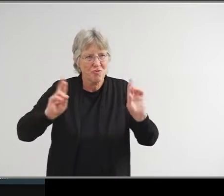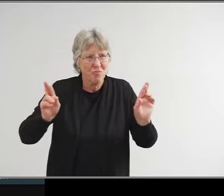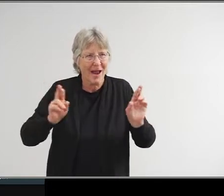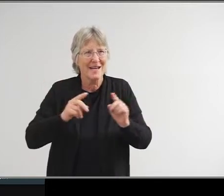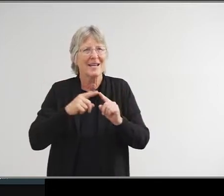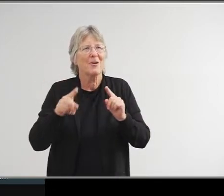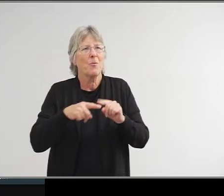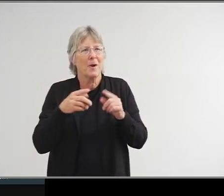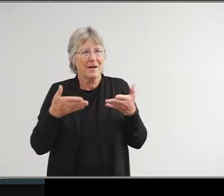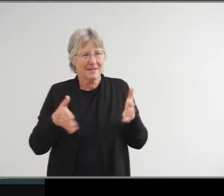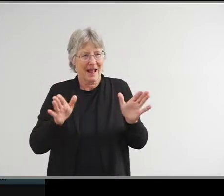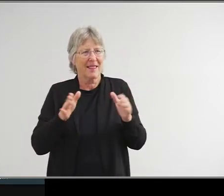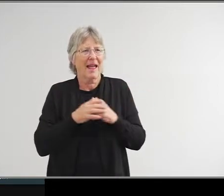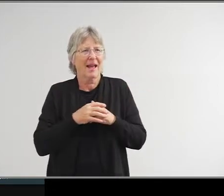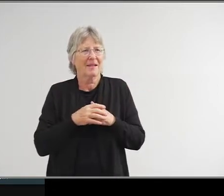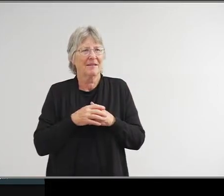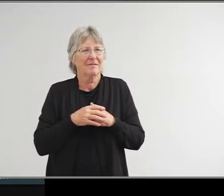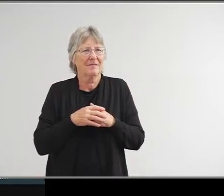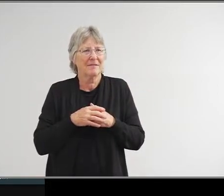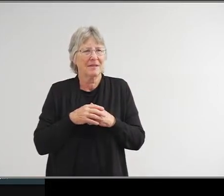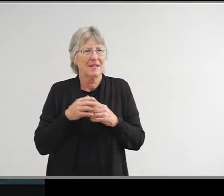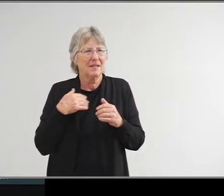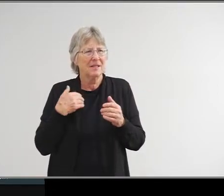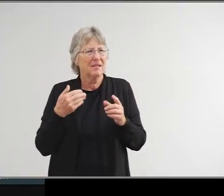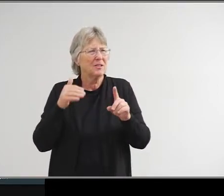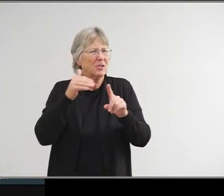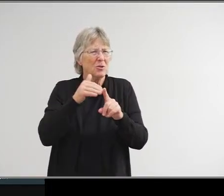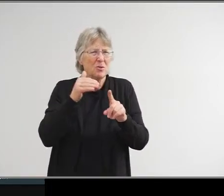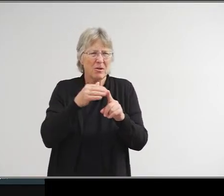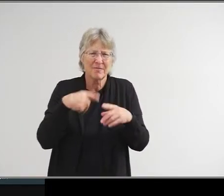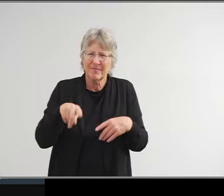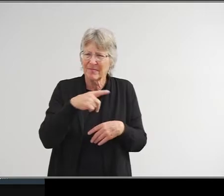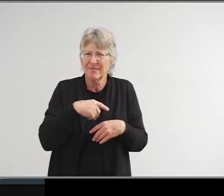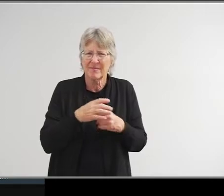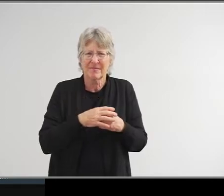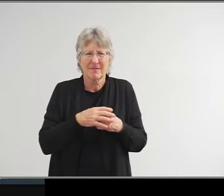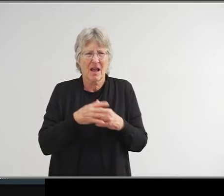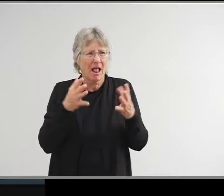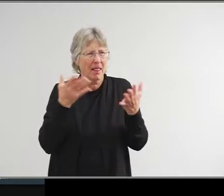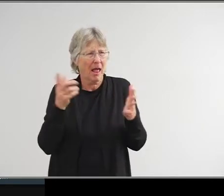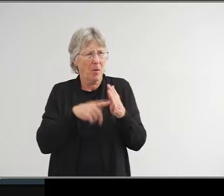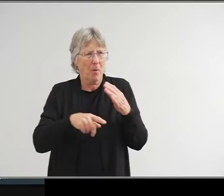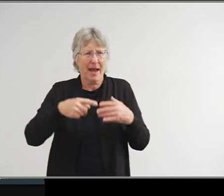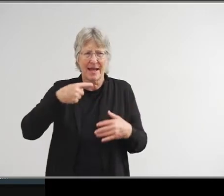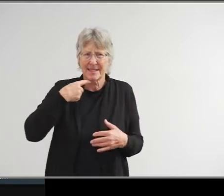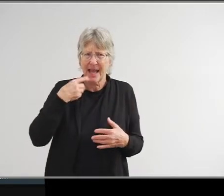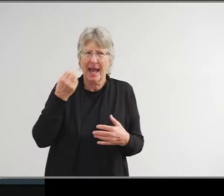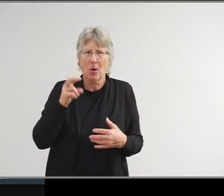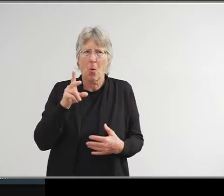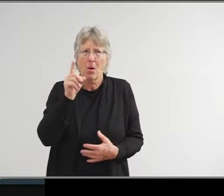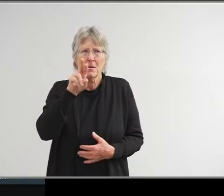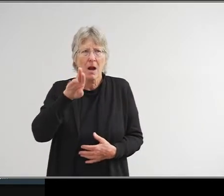And then just to reiterate because much of what I've just said, Dr. Baker has just said related to health